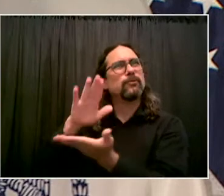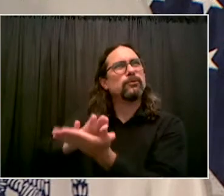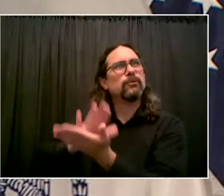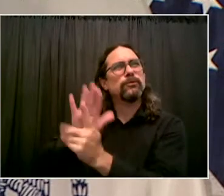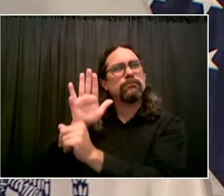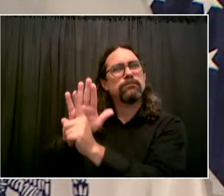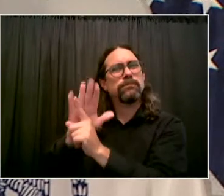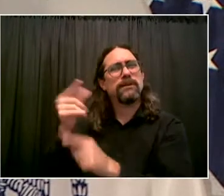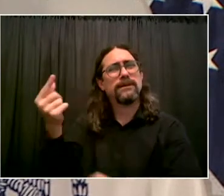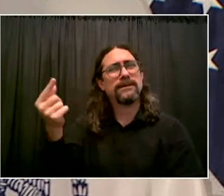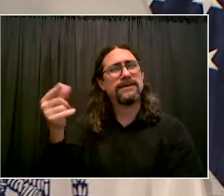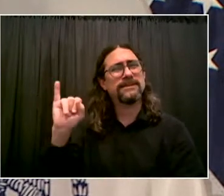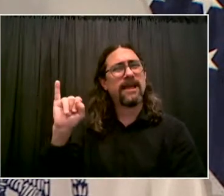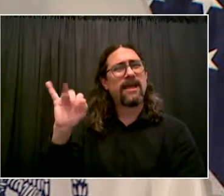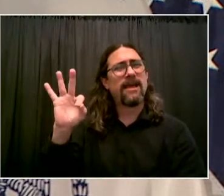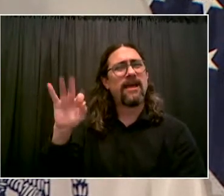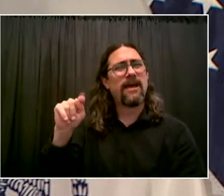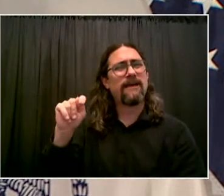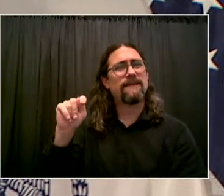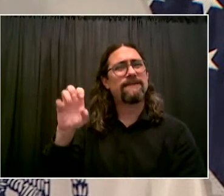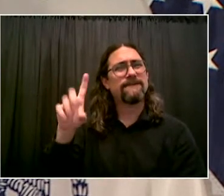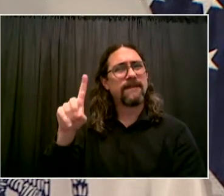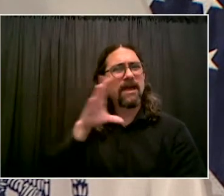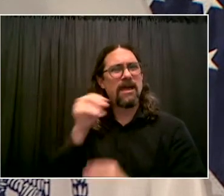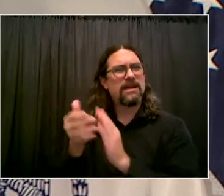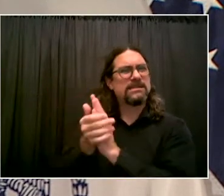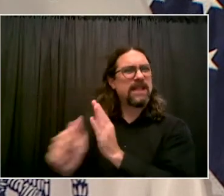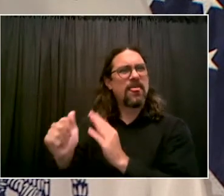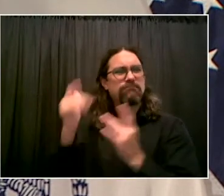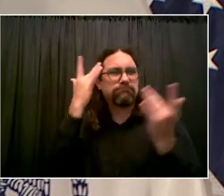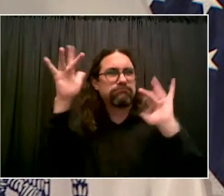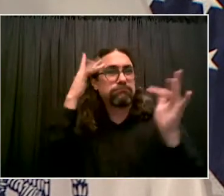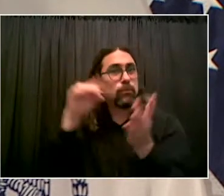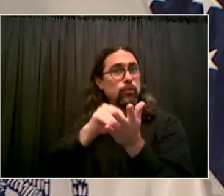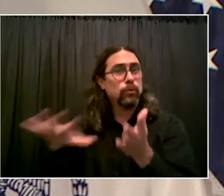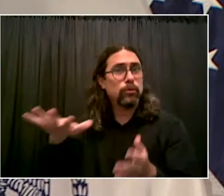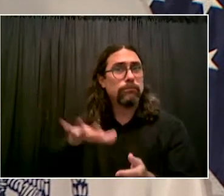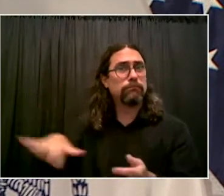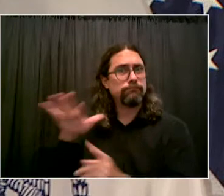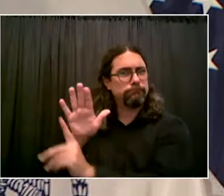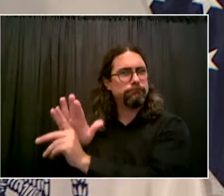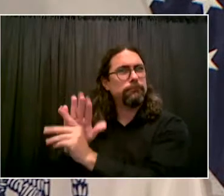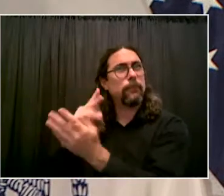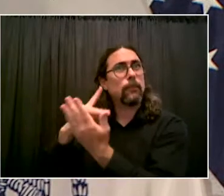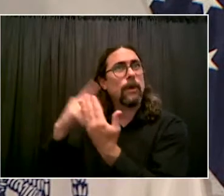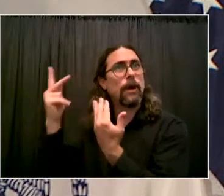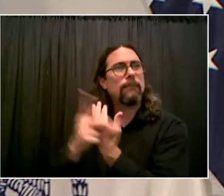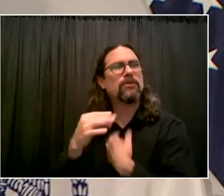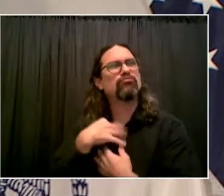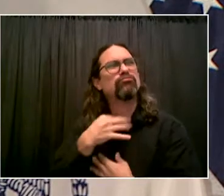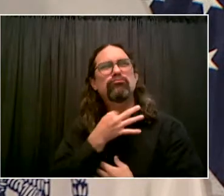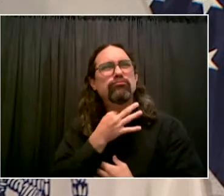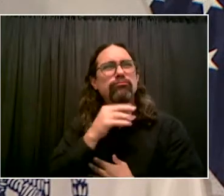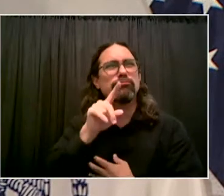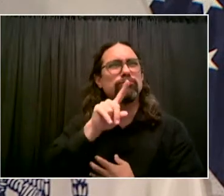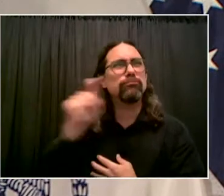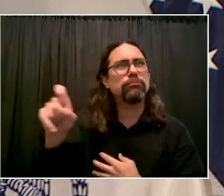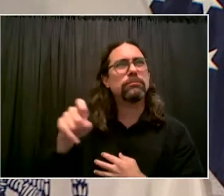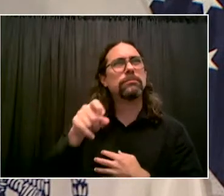TALENTED PROGRAM. YOU HAD A PANEL OF PEEXRTS LOOK INTO ALL THE